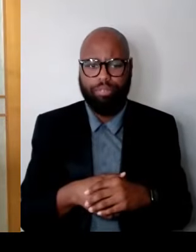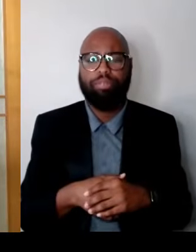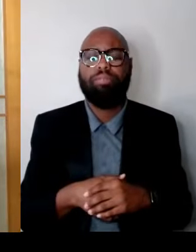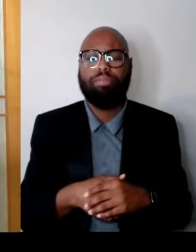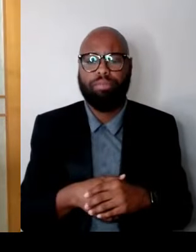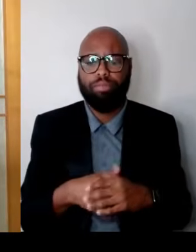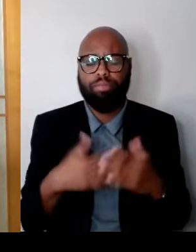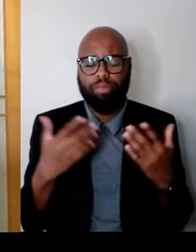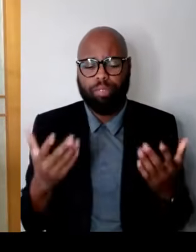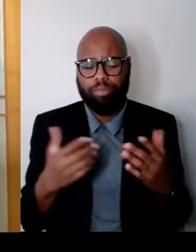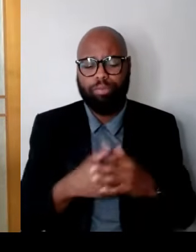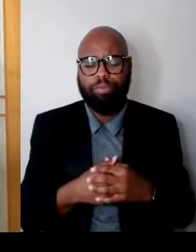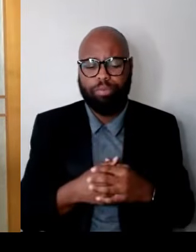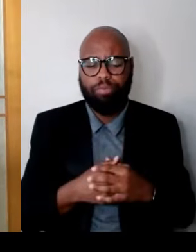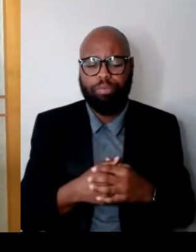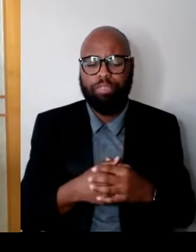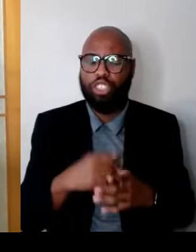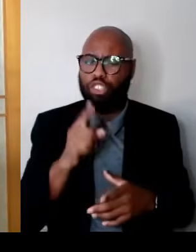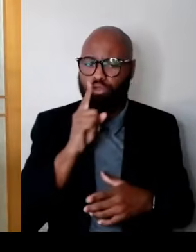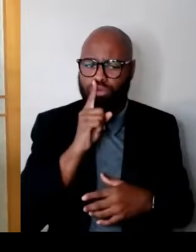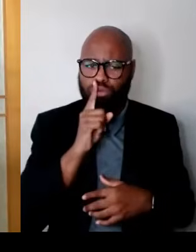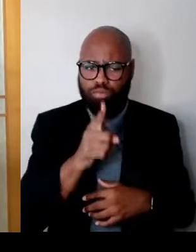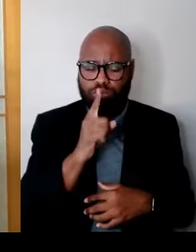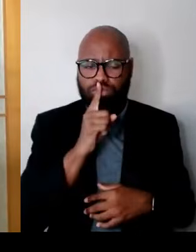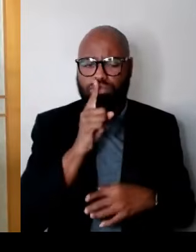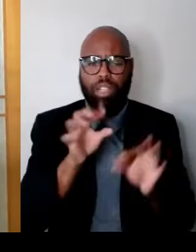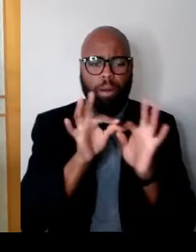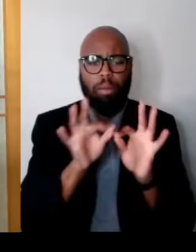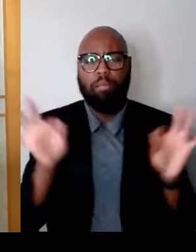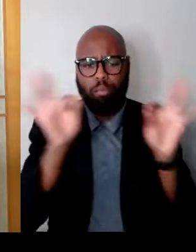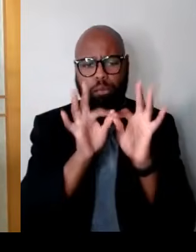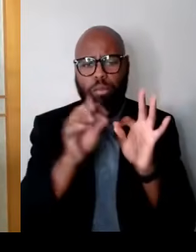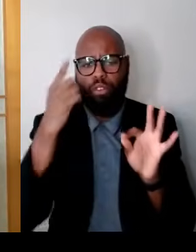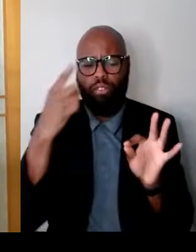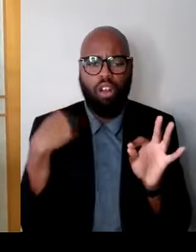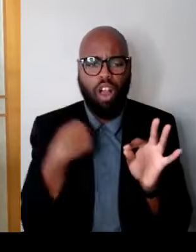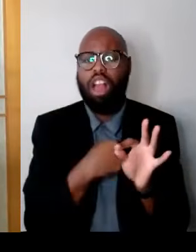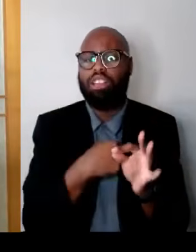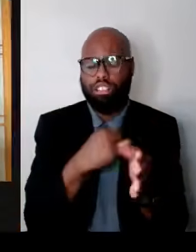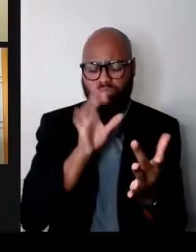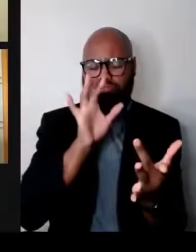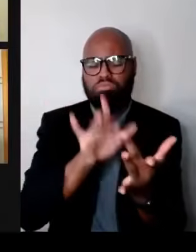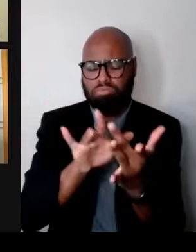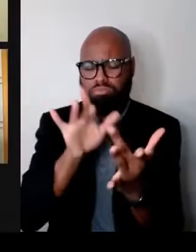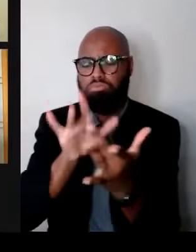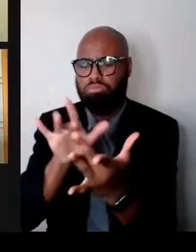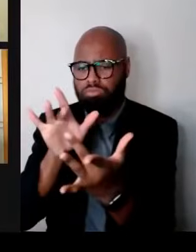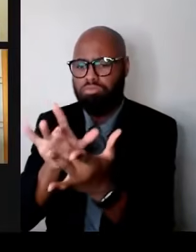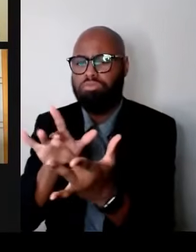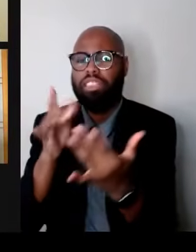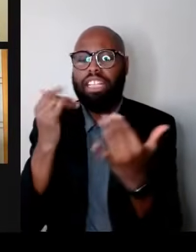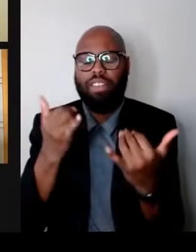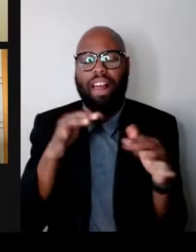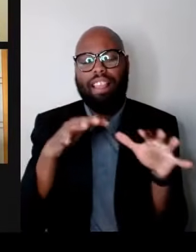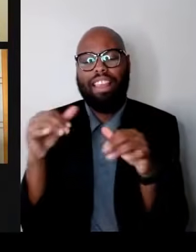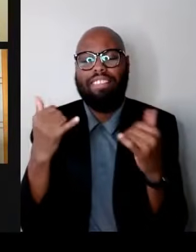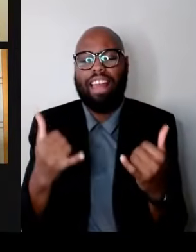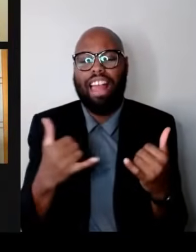It is extremely important for us to be in touch with them. And that's why I have to leave now because actually I'm waiting for a call